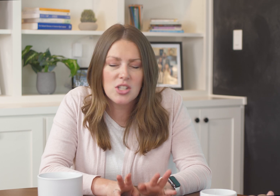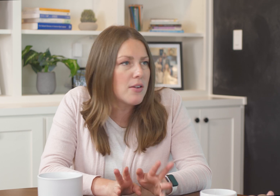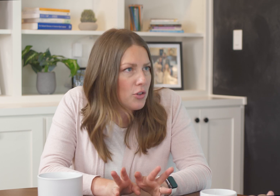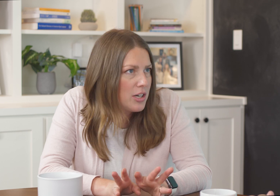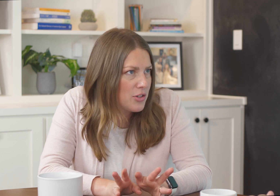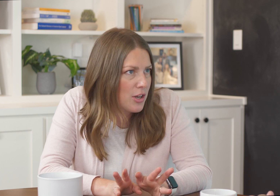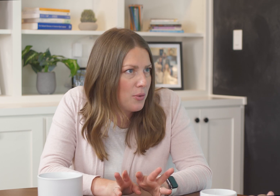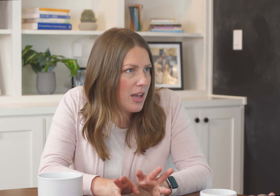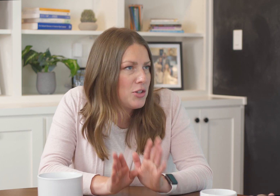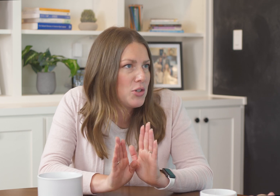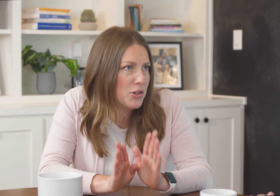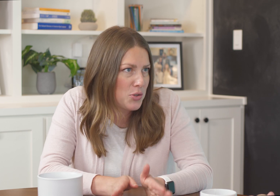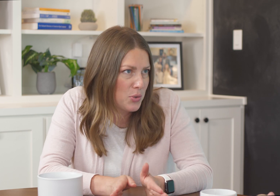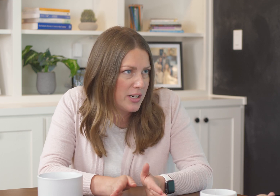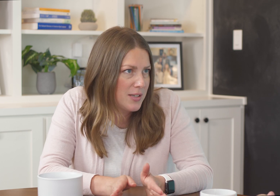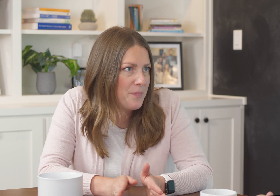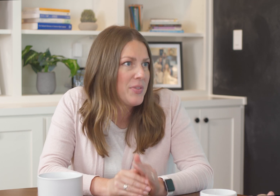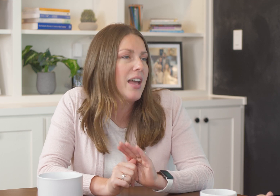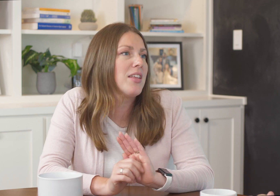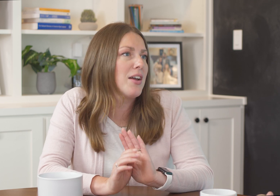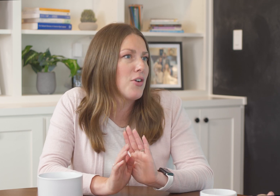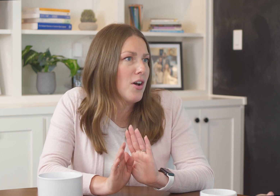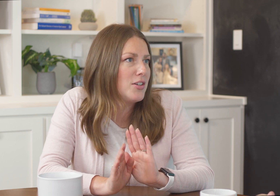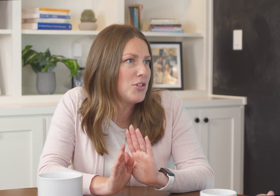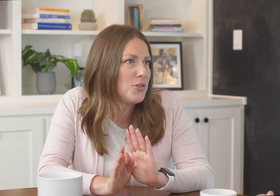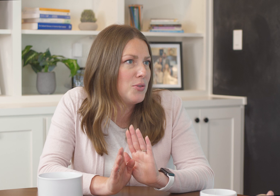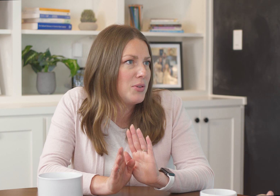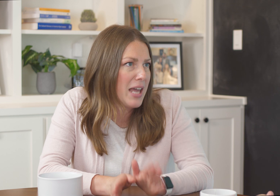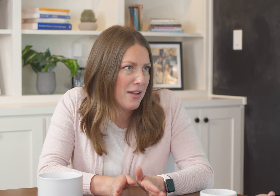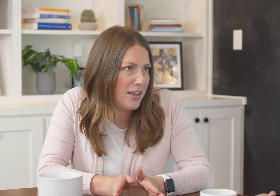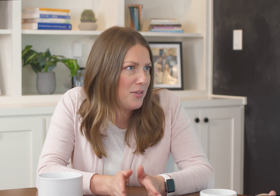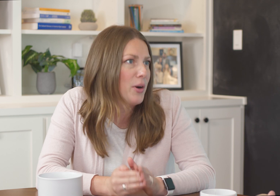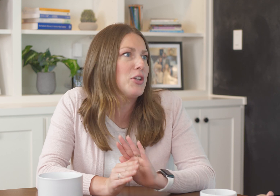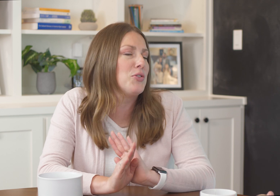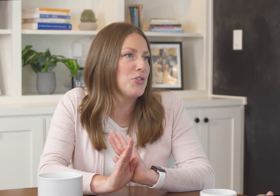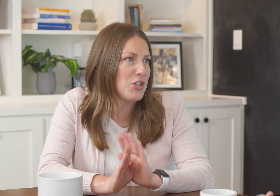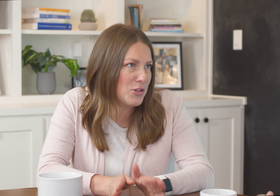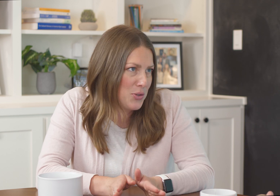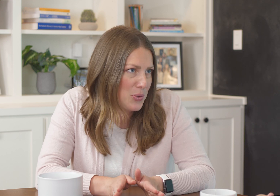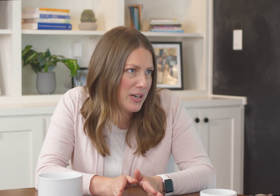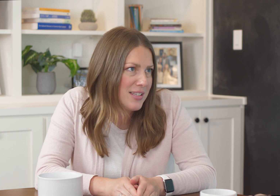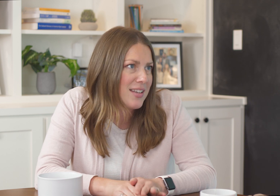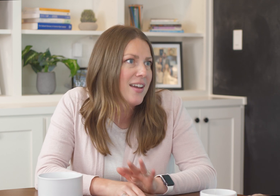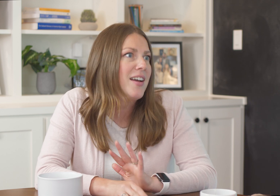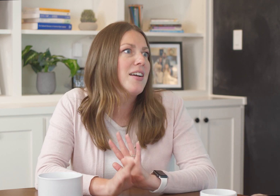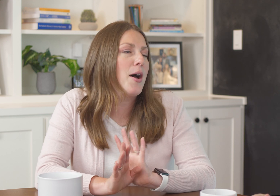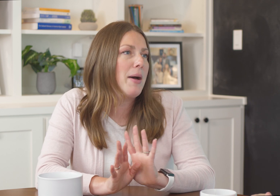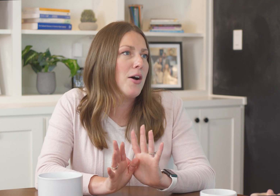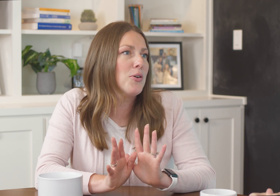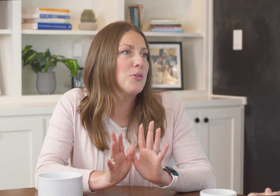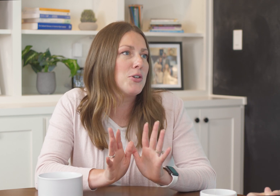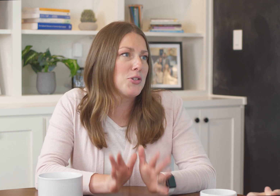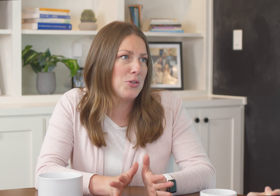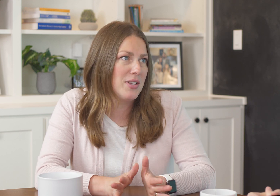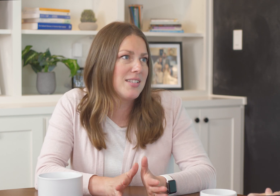several years ago and you shared stories. And then I've gone to the gala where you've shared stories about your students.